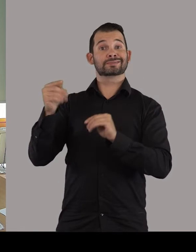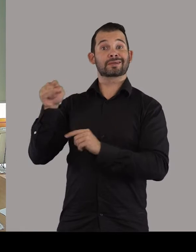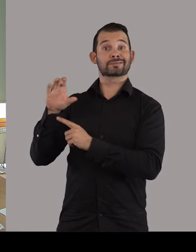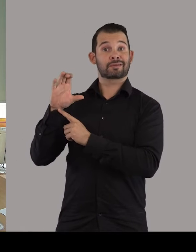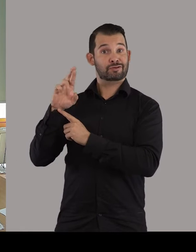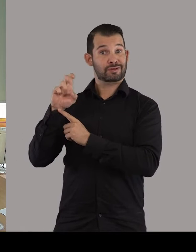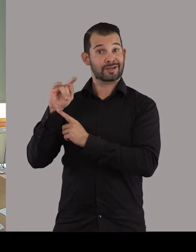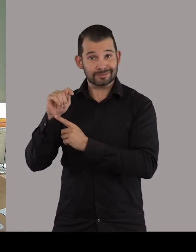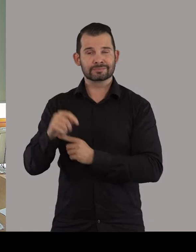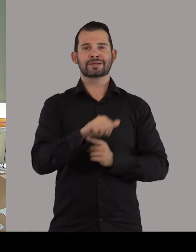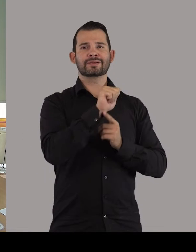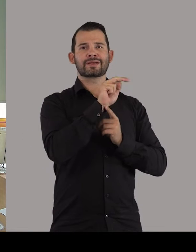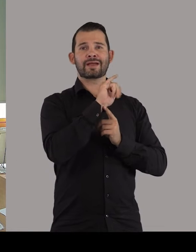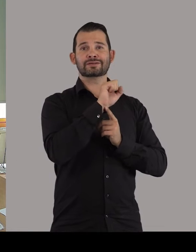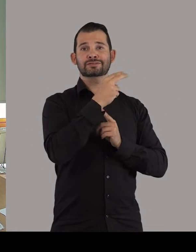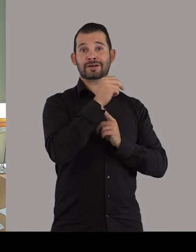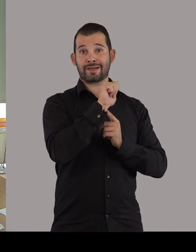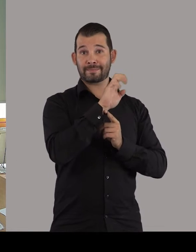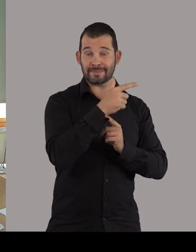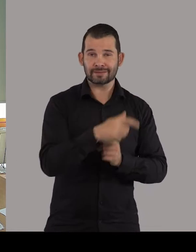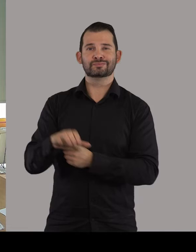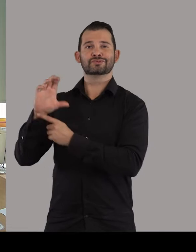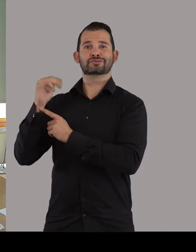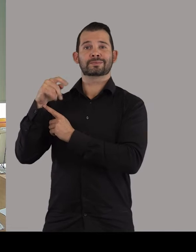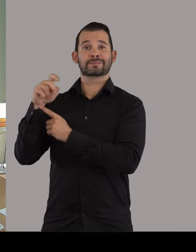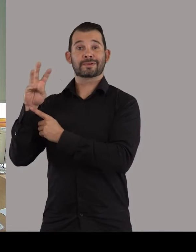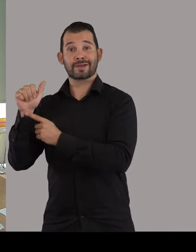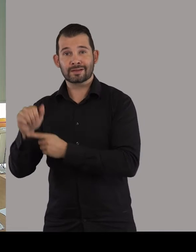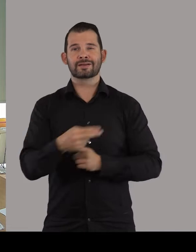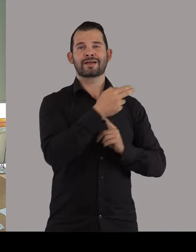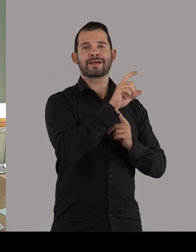including the Mississaugas of the Credit, the Anishnabeg, the Chippewa,